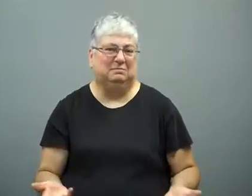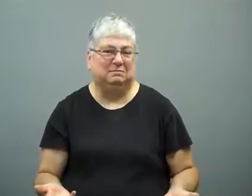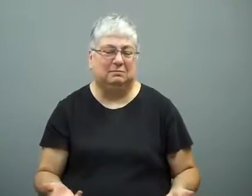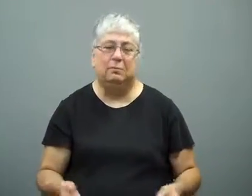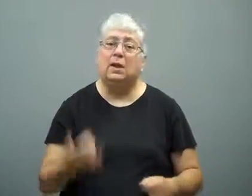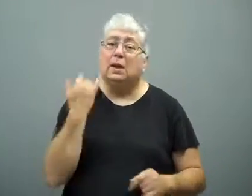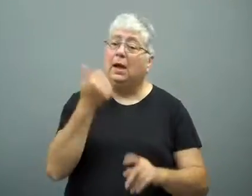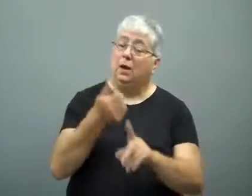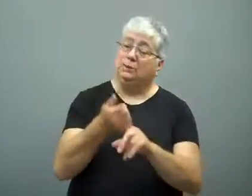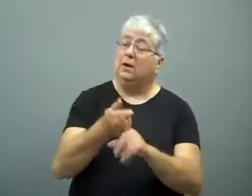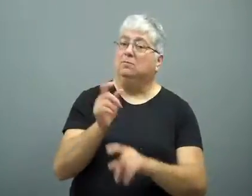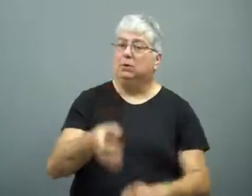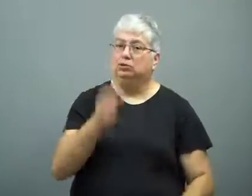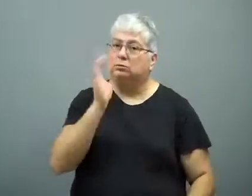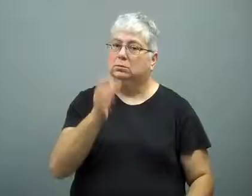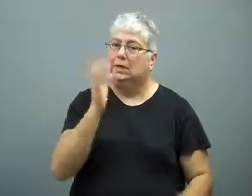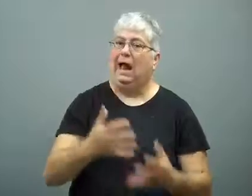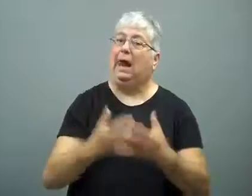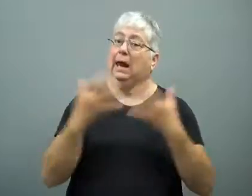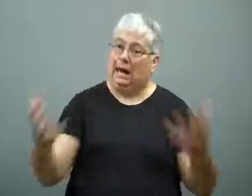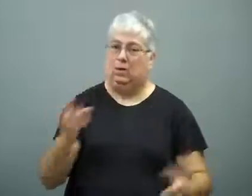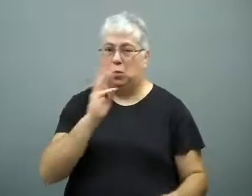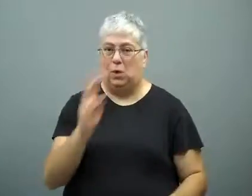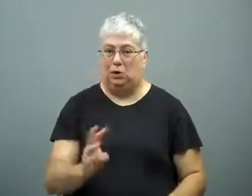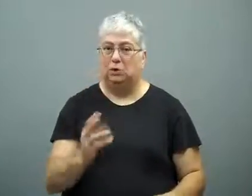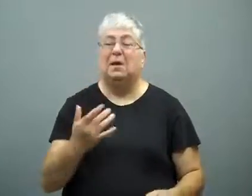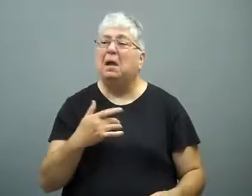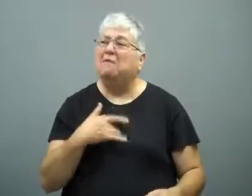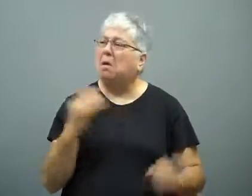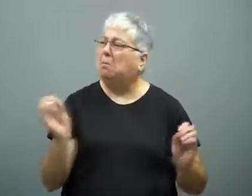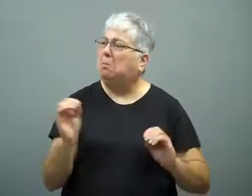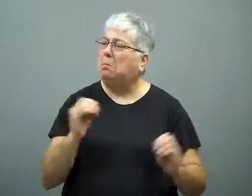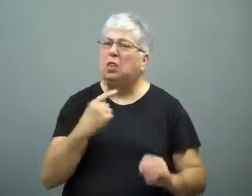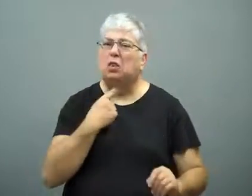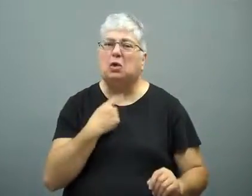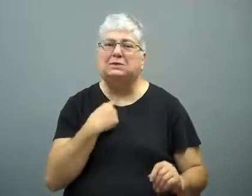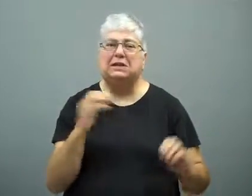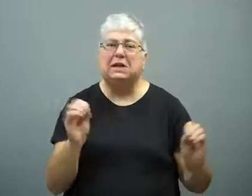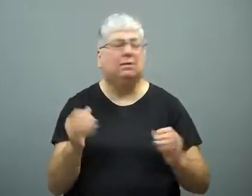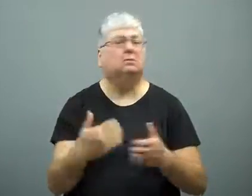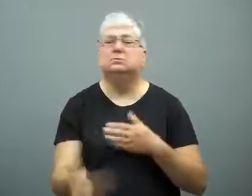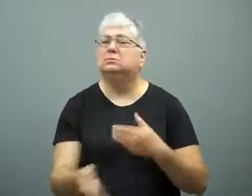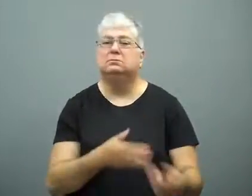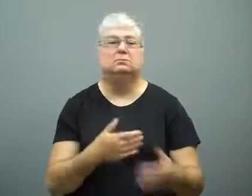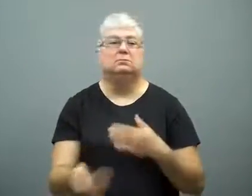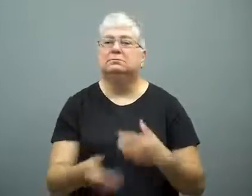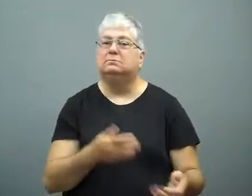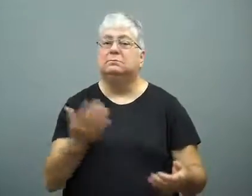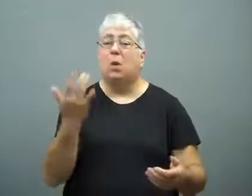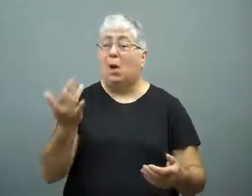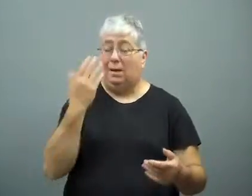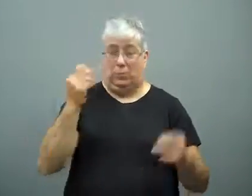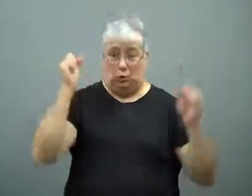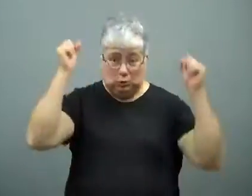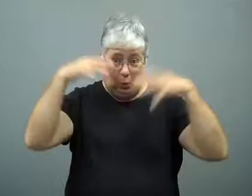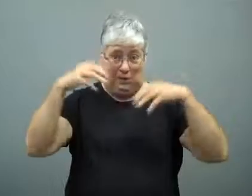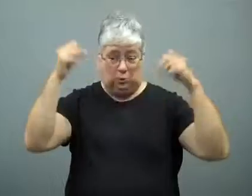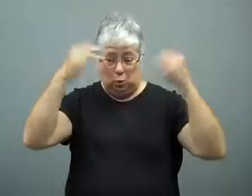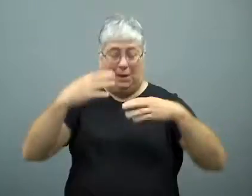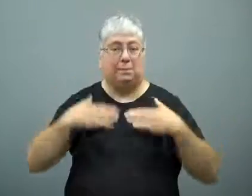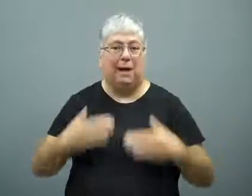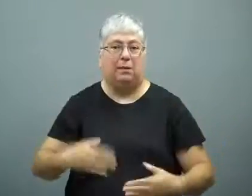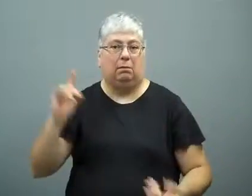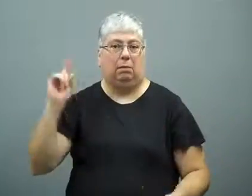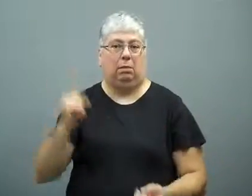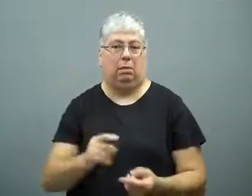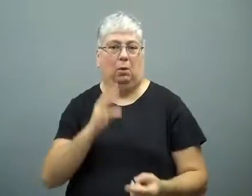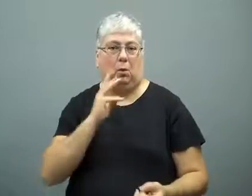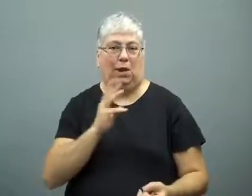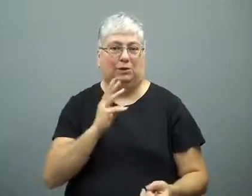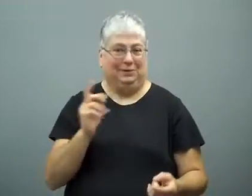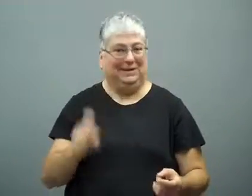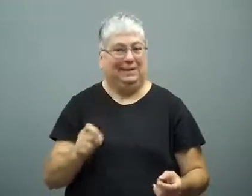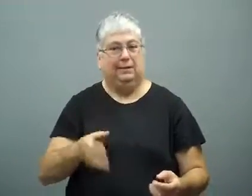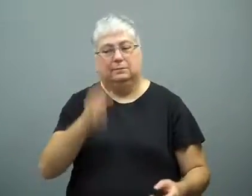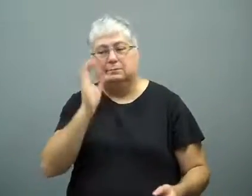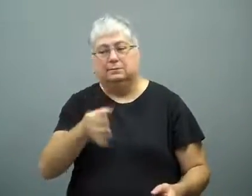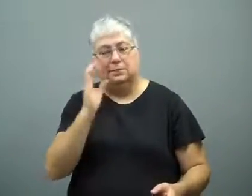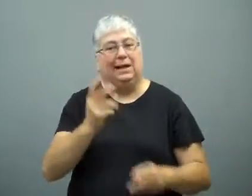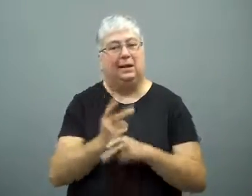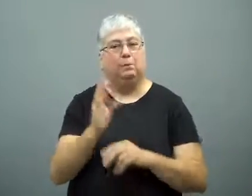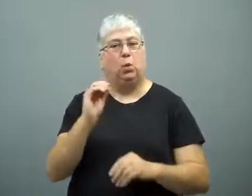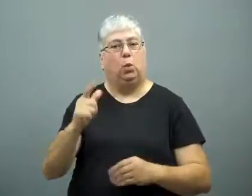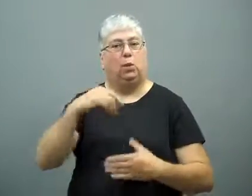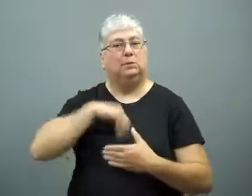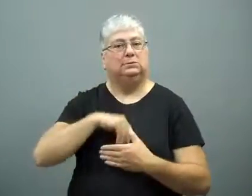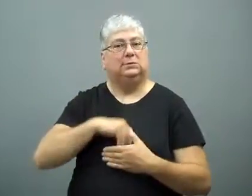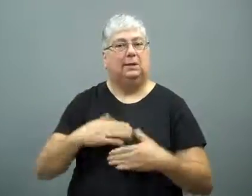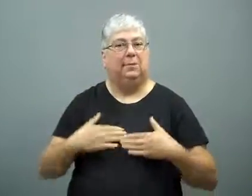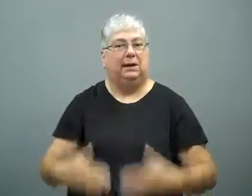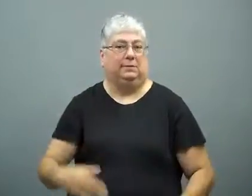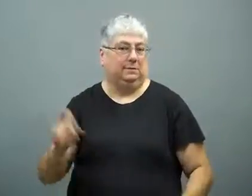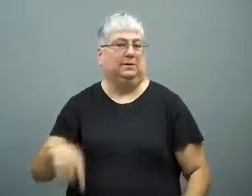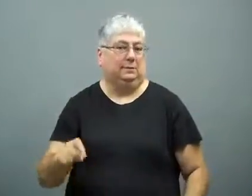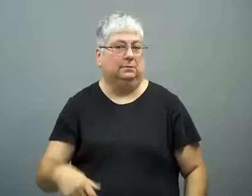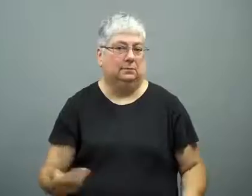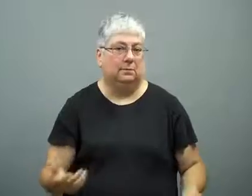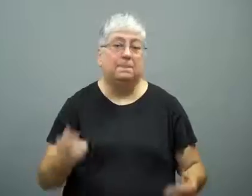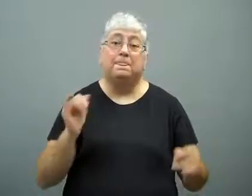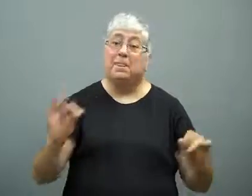Drink lots of water, even if you don't feel thirsty.